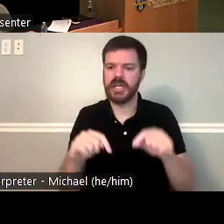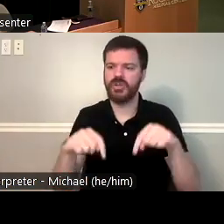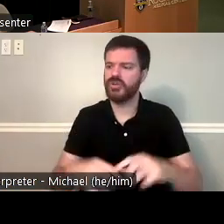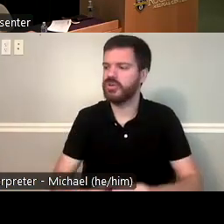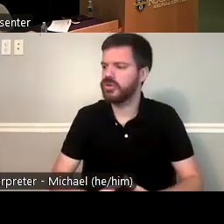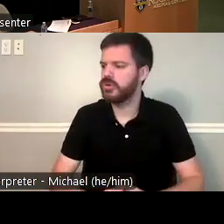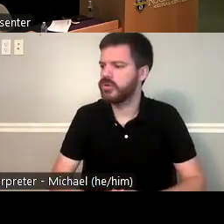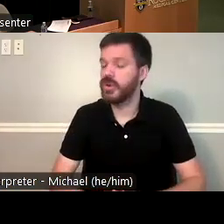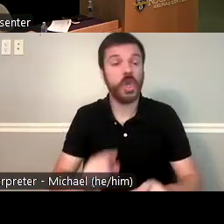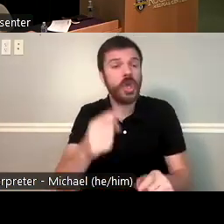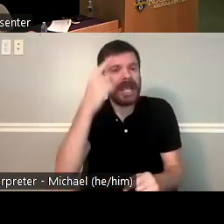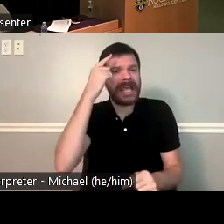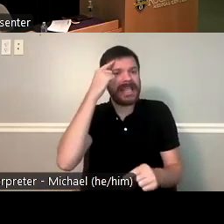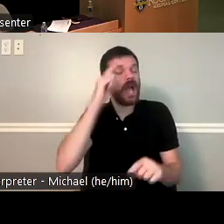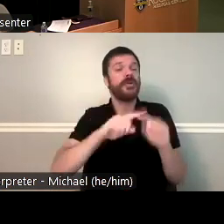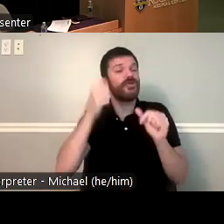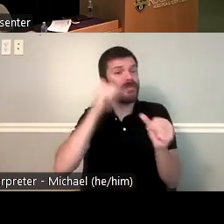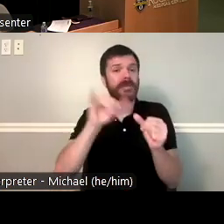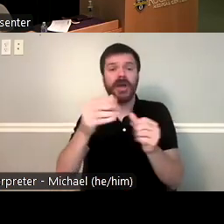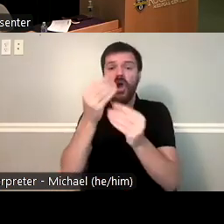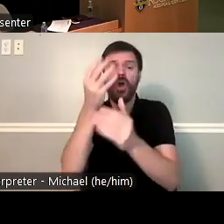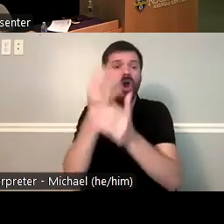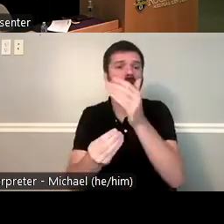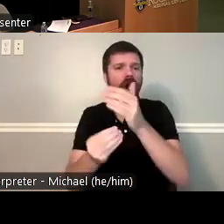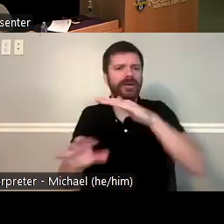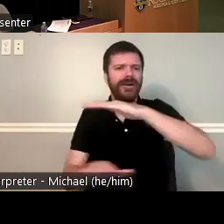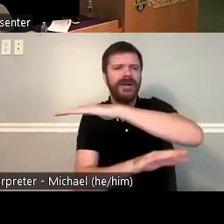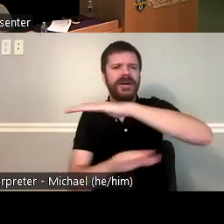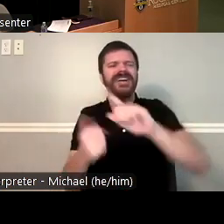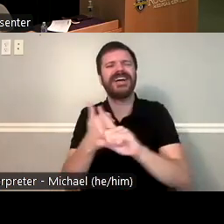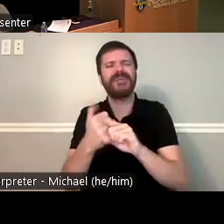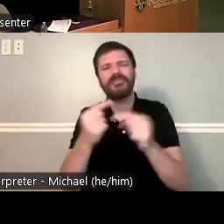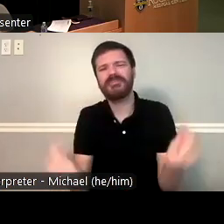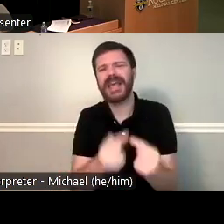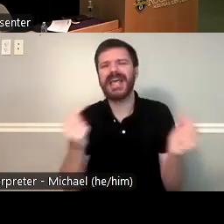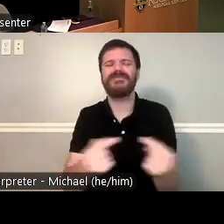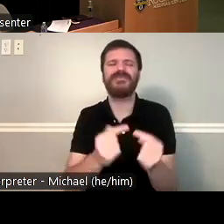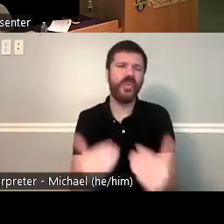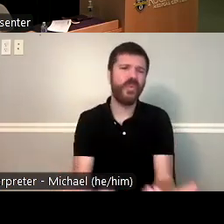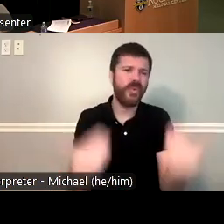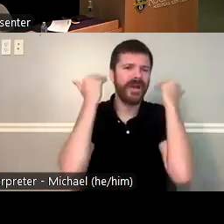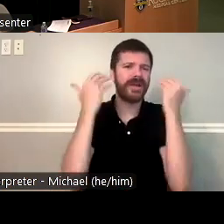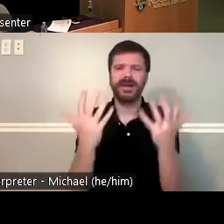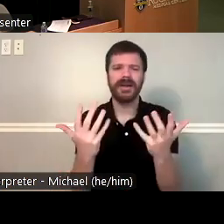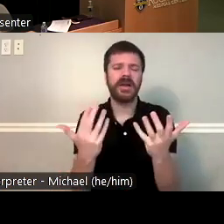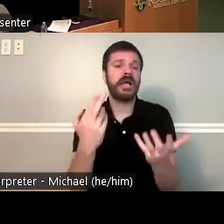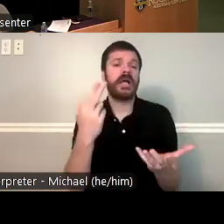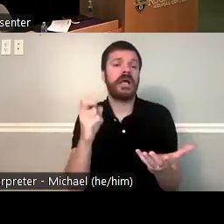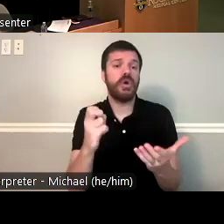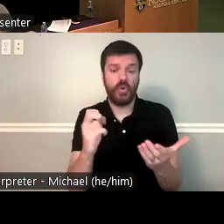but it just went underground it was so painful so overwhelming to him that he grew up with defenses